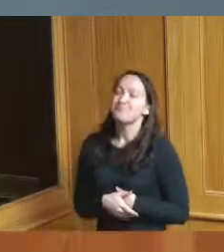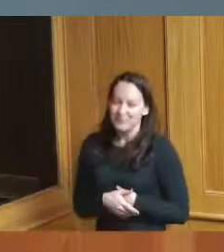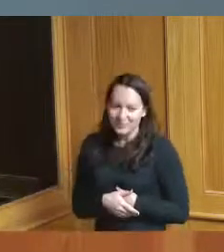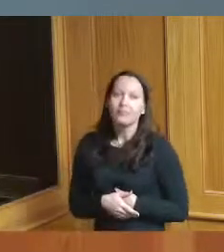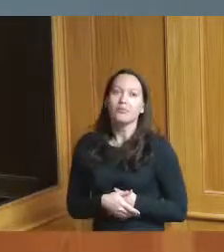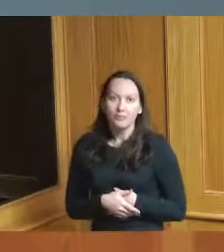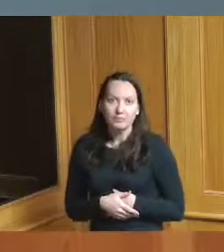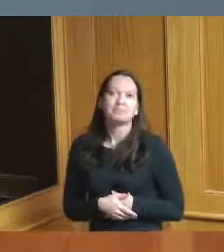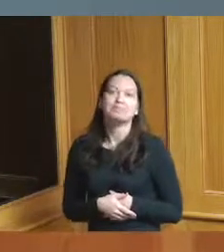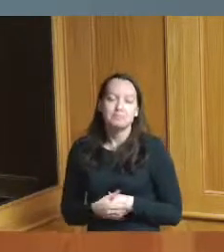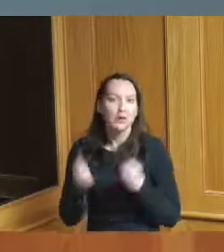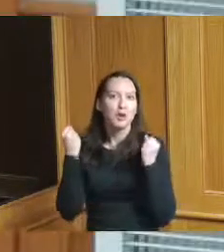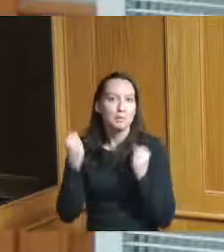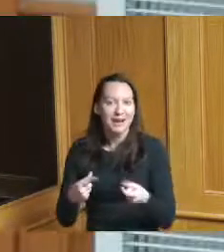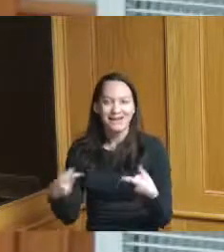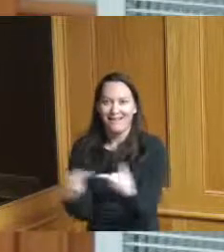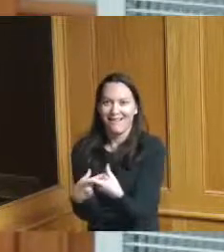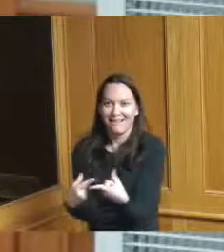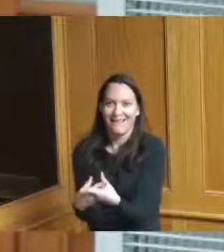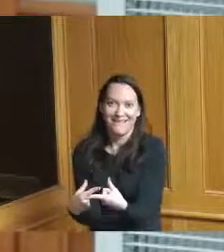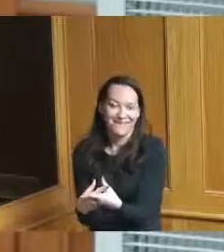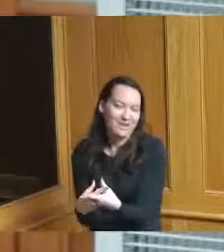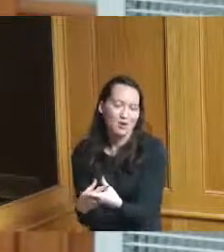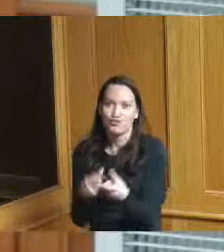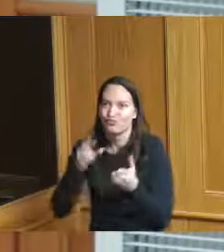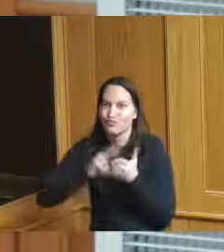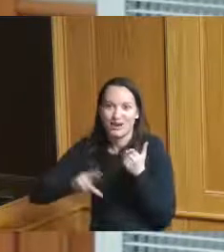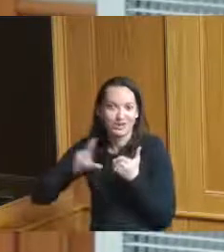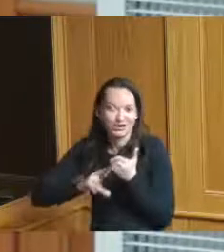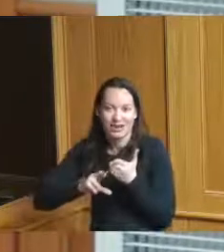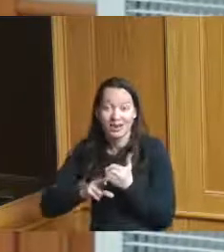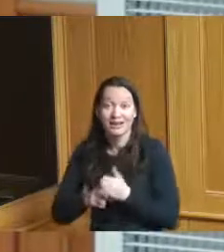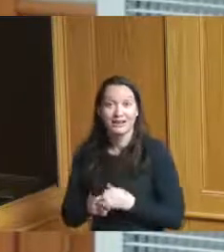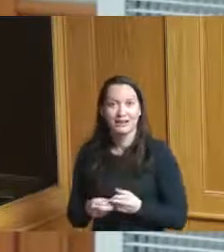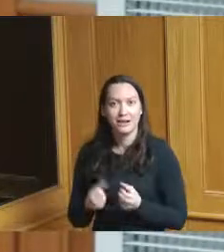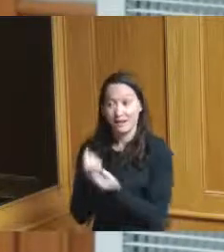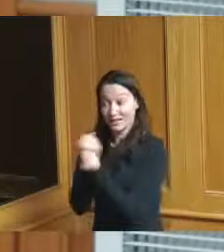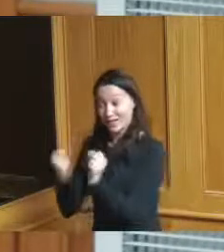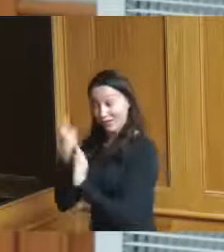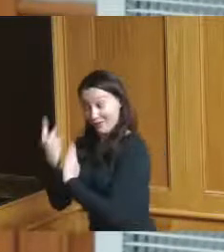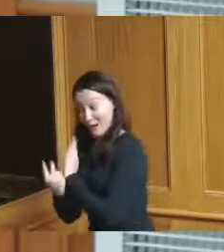one of the many contradictions in his research to me in the same hour I heard people I have